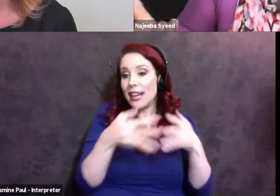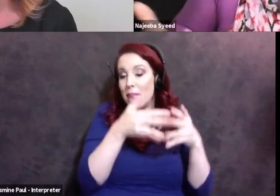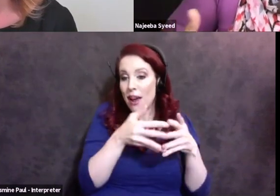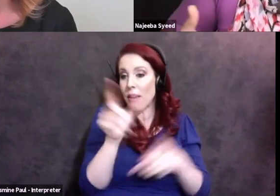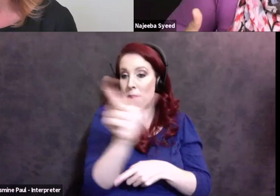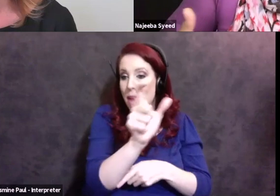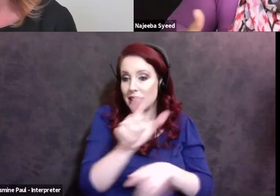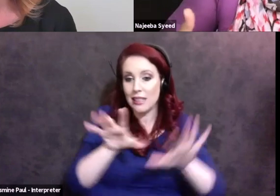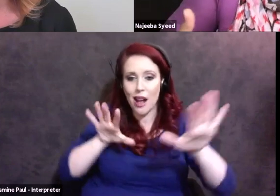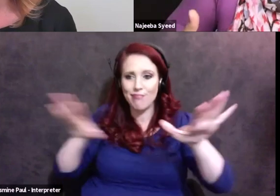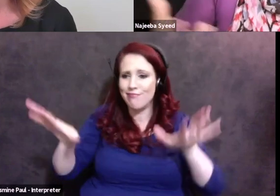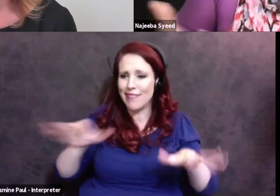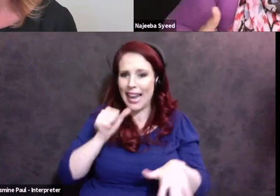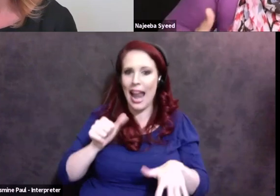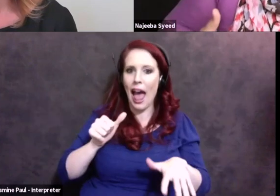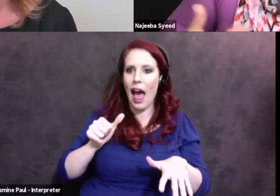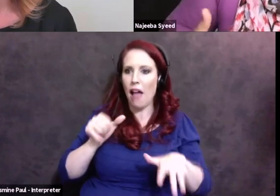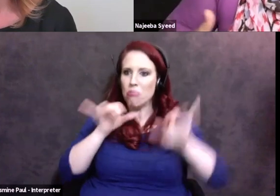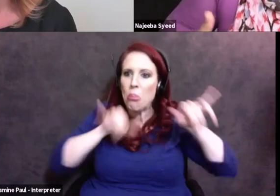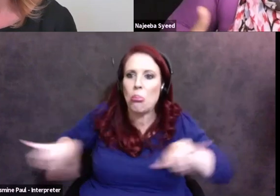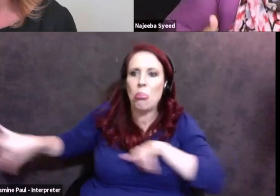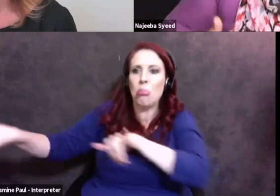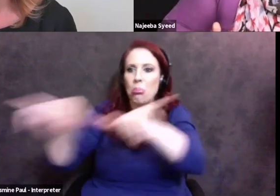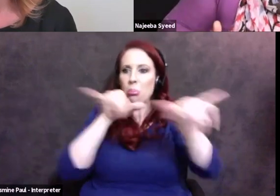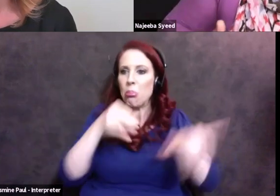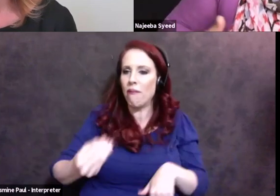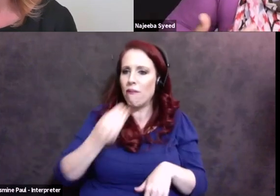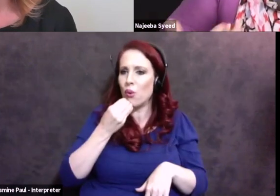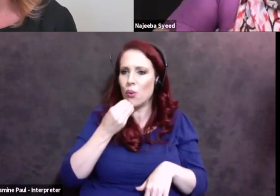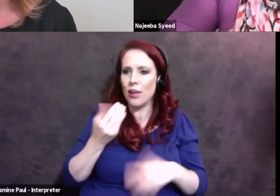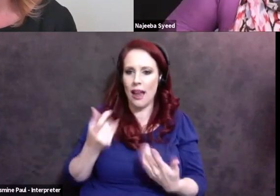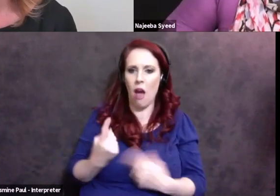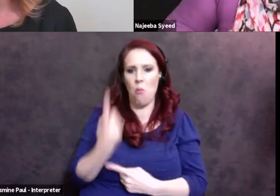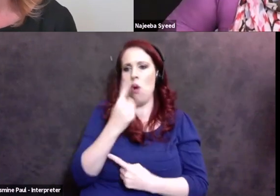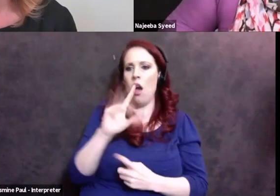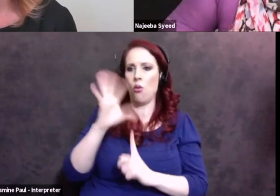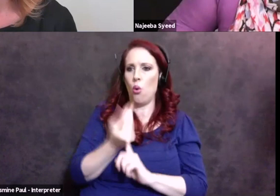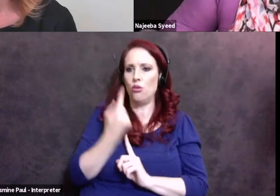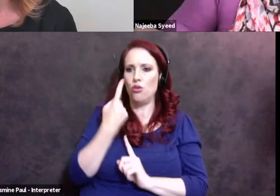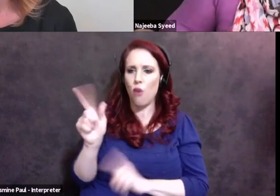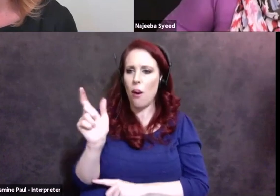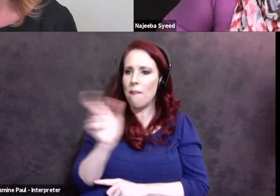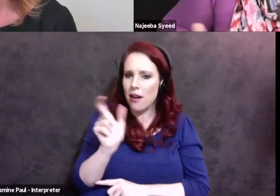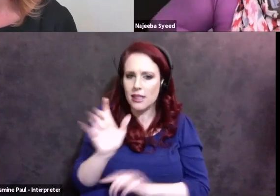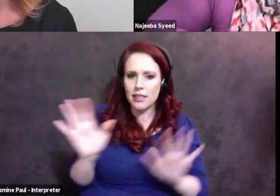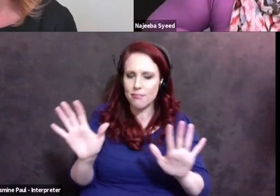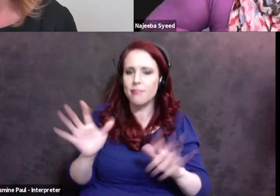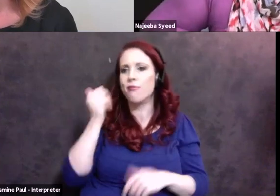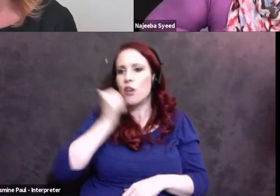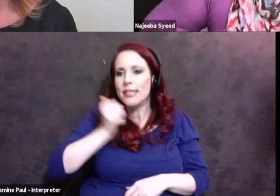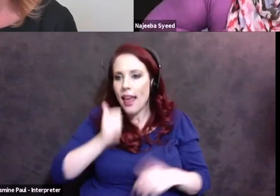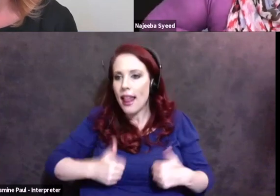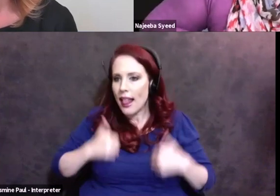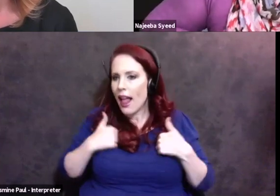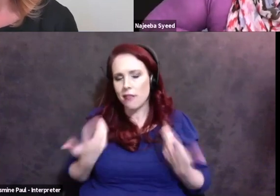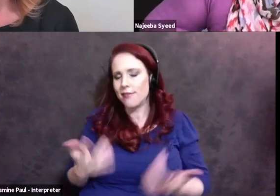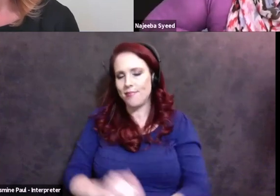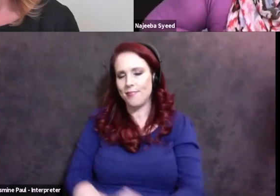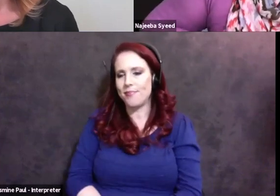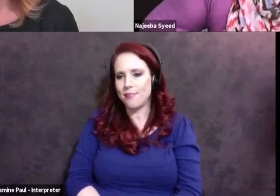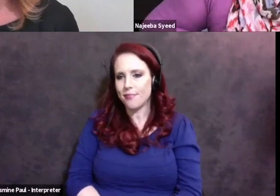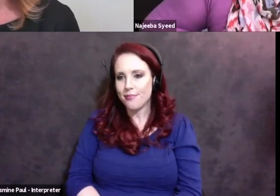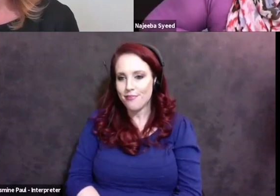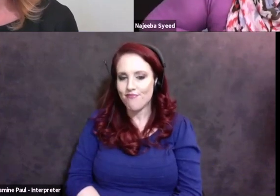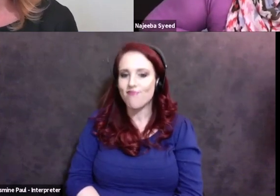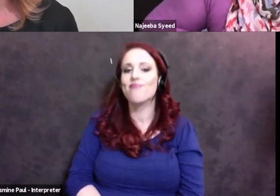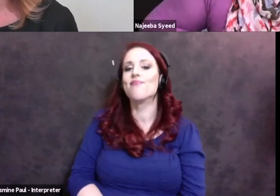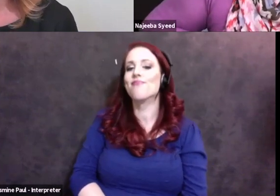There is not one universal culture around daily existence.